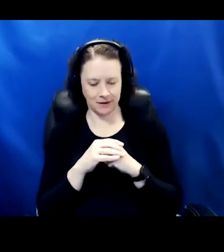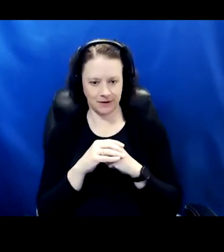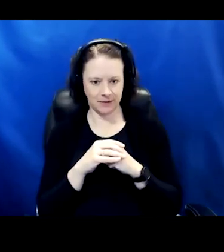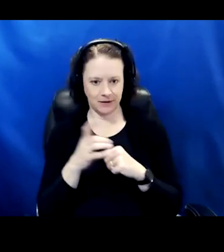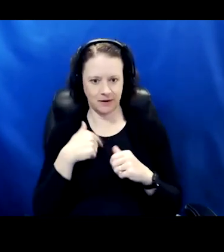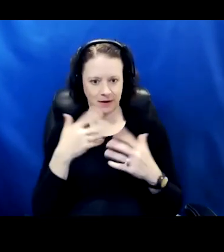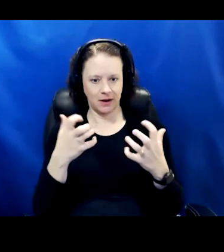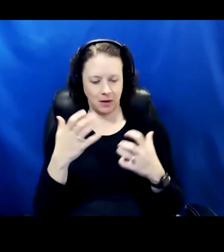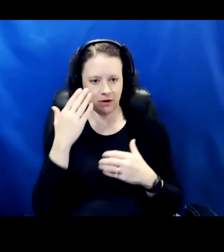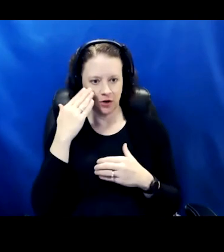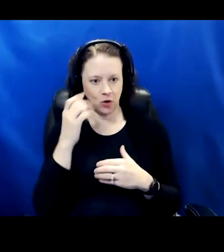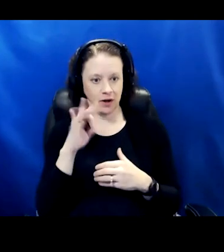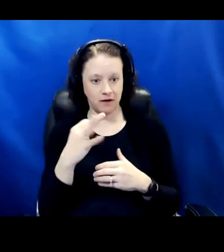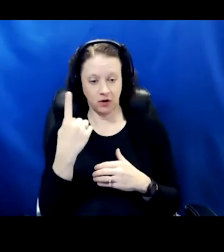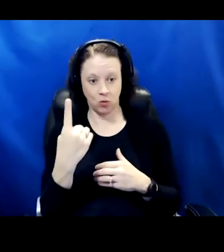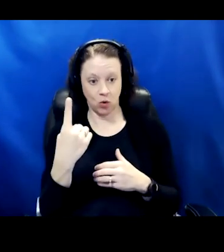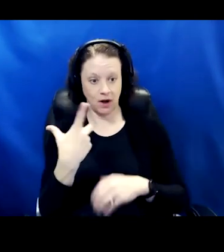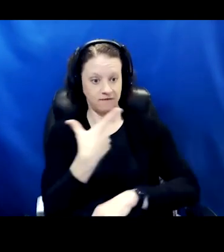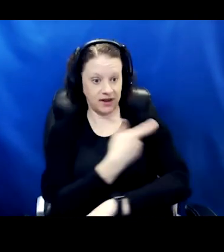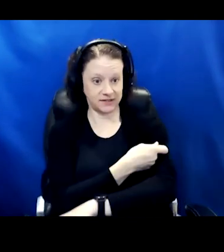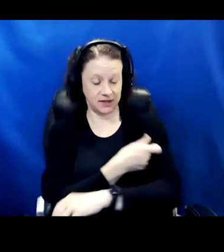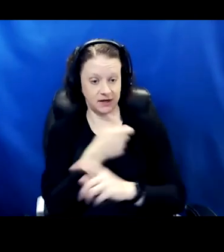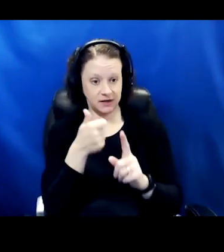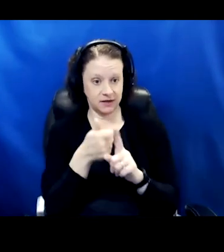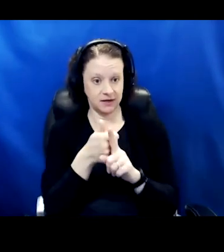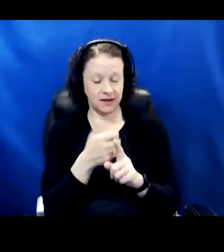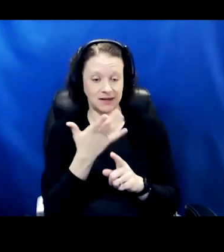if one vaccine is medically preferred.